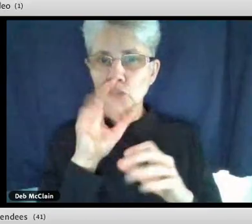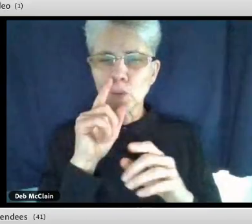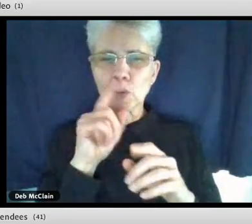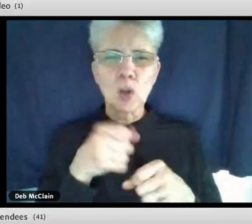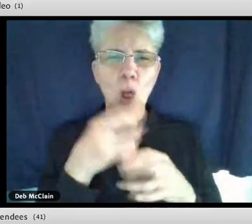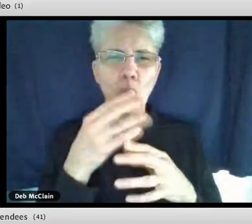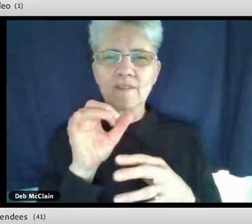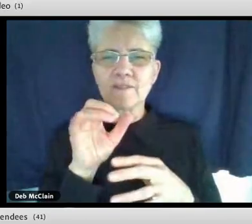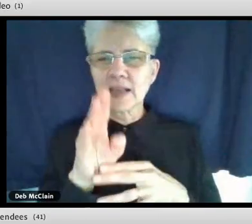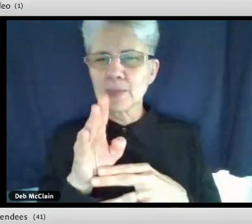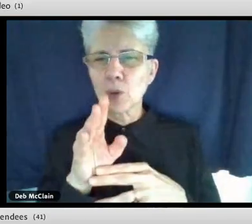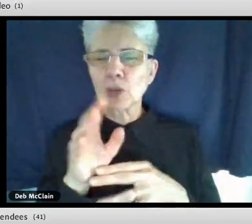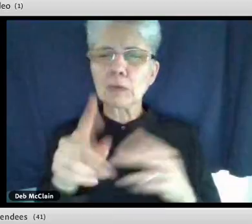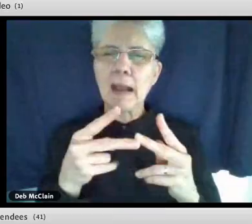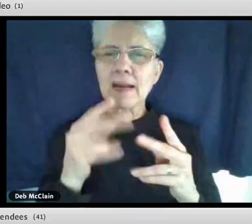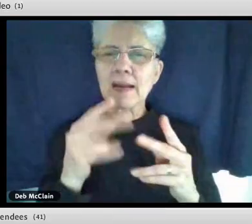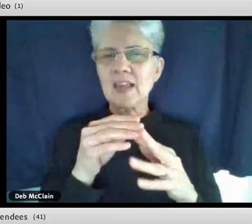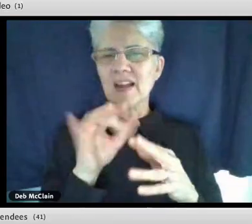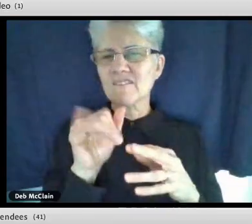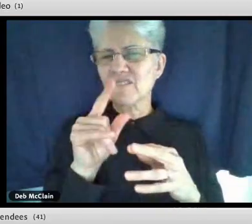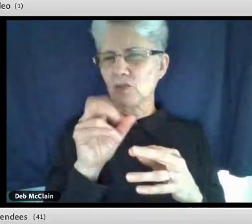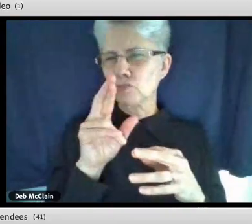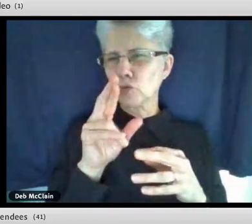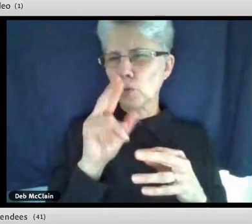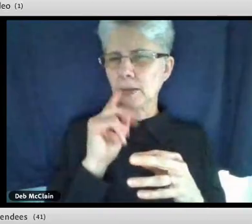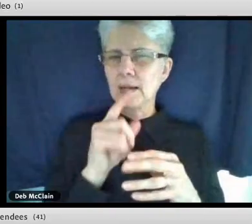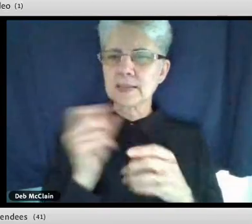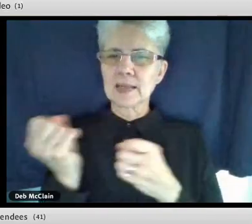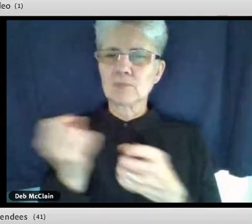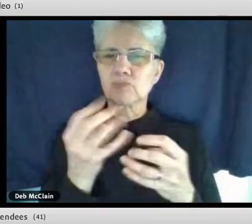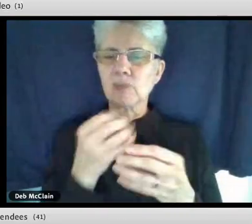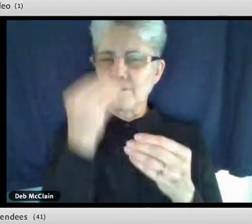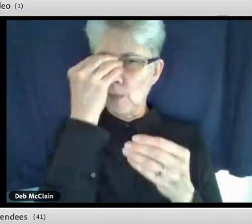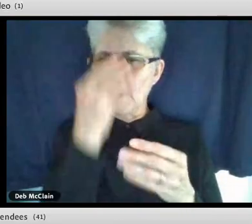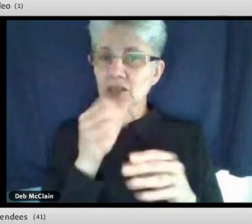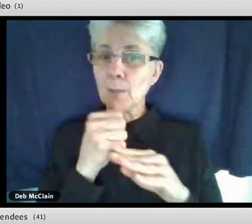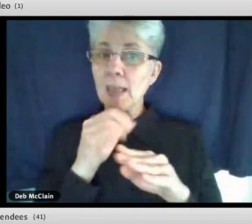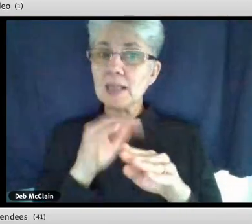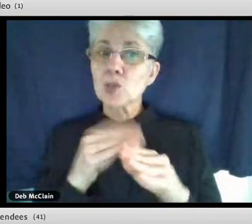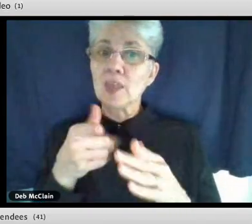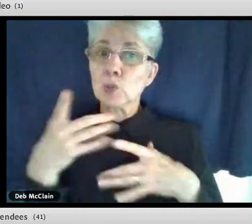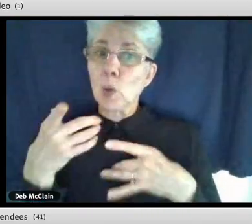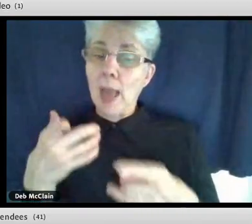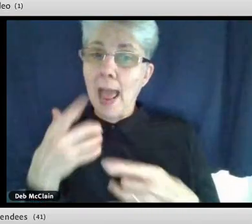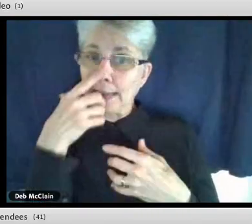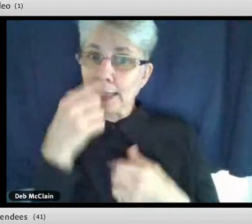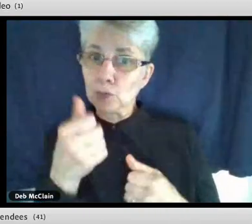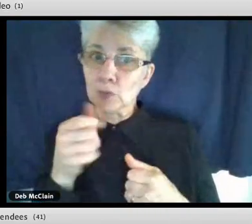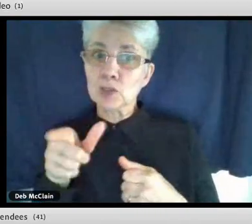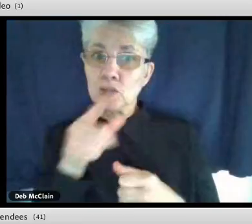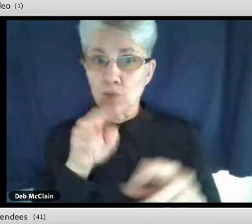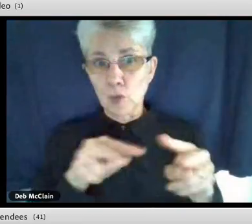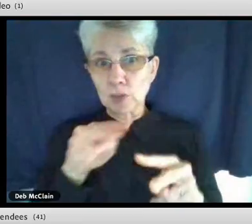When you do a Google search or you log into Facebook, you're kind of in this filter because it curates information for you based on the things that you like